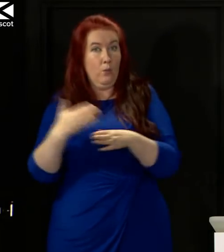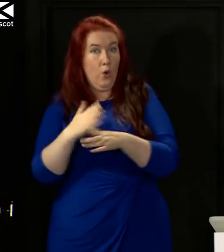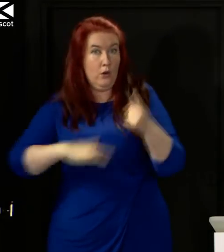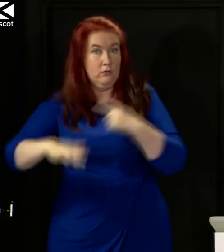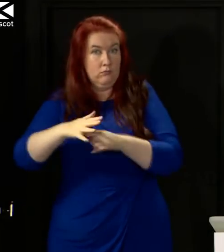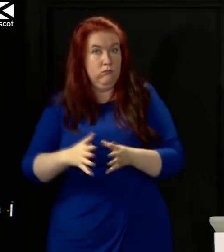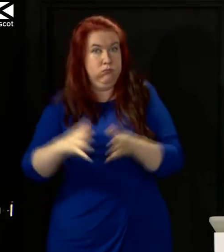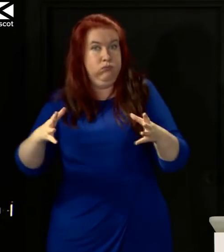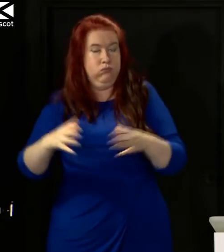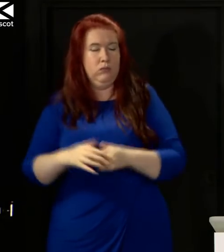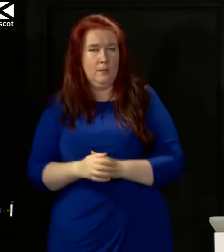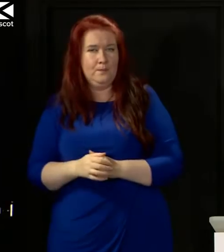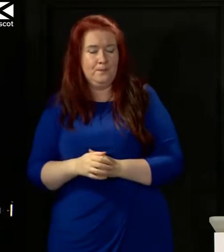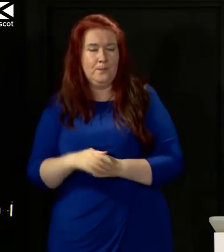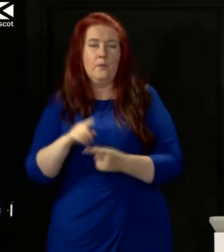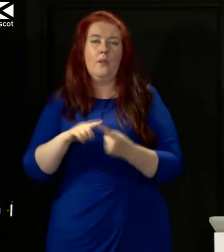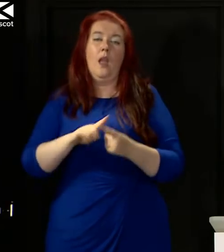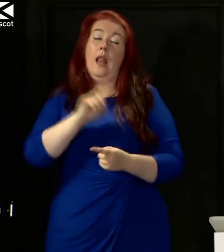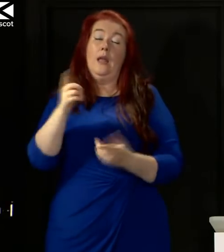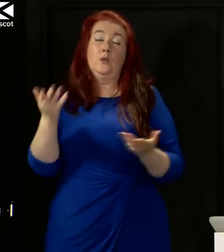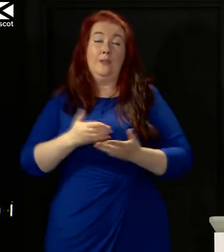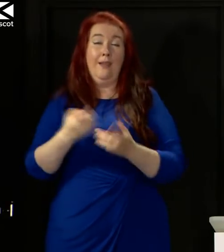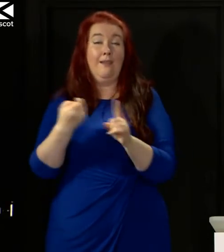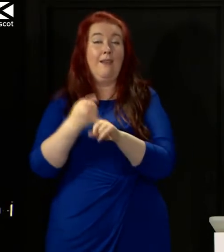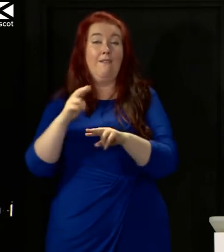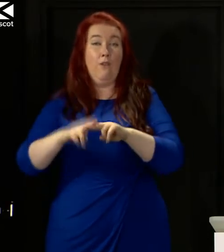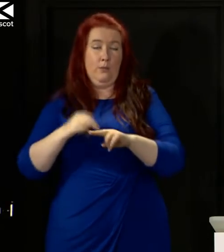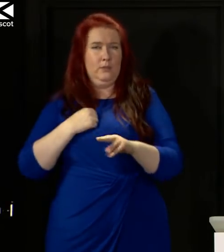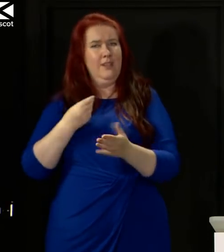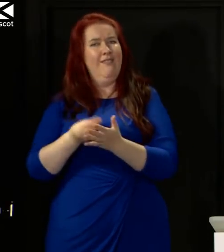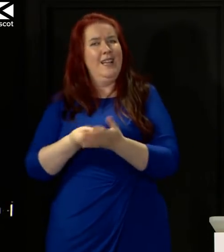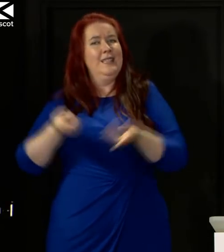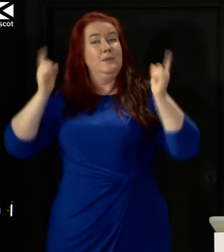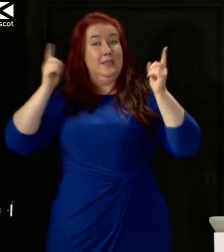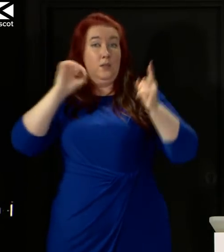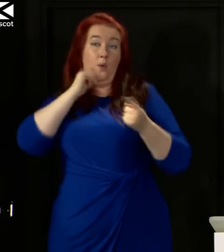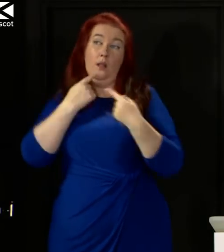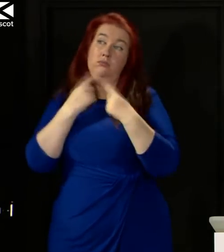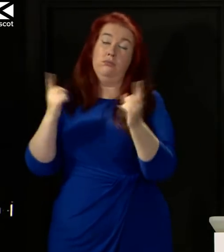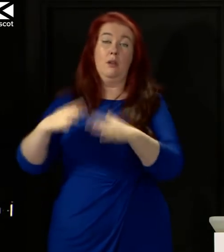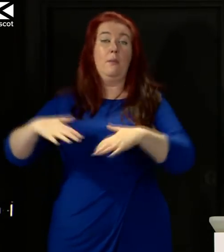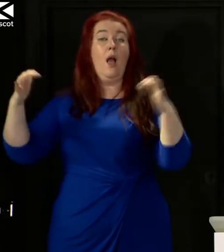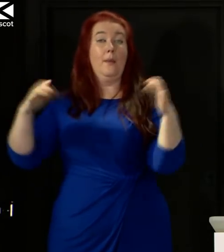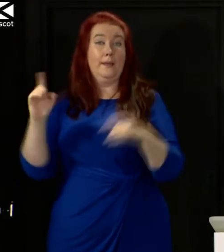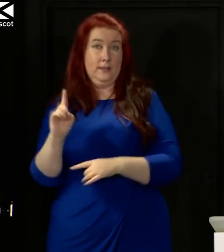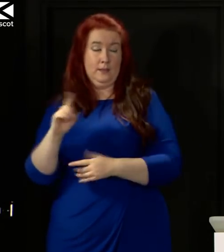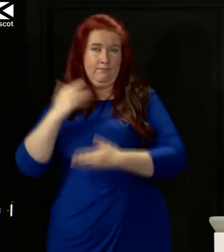Later today Kate Forbes, the Finance Secretary, will set out to Parliament details of a further